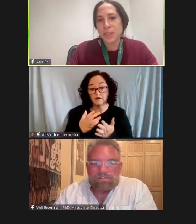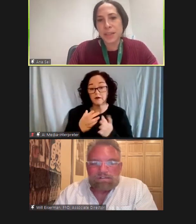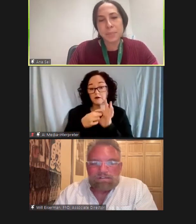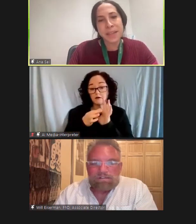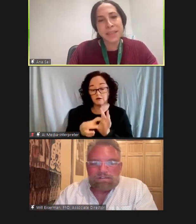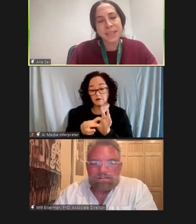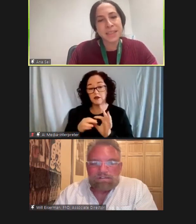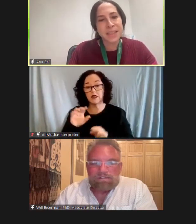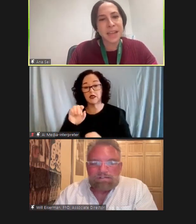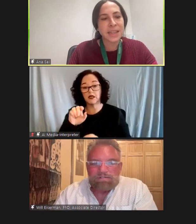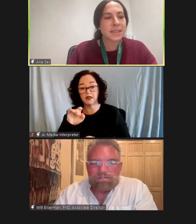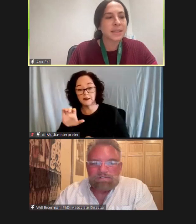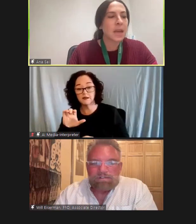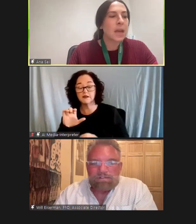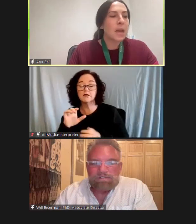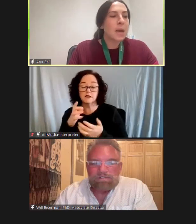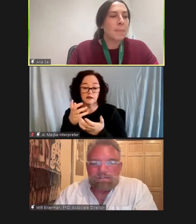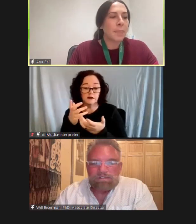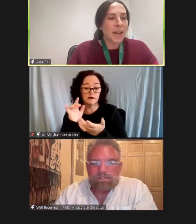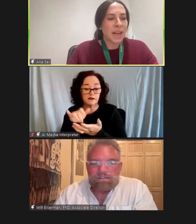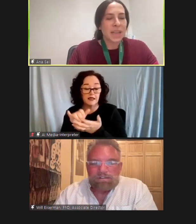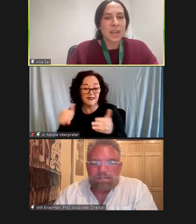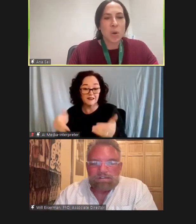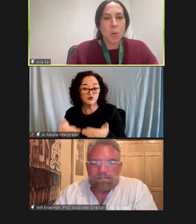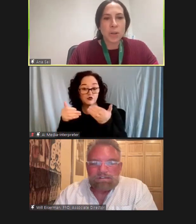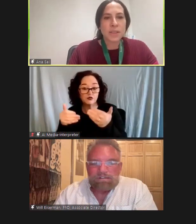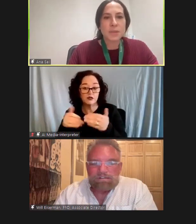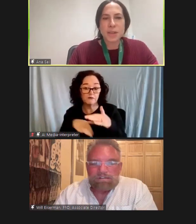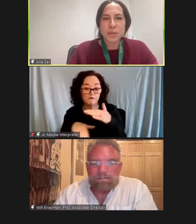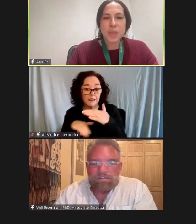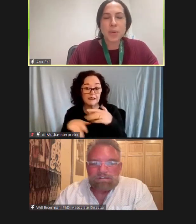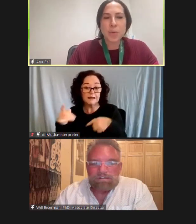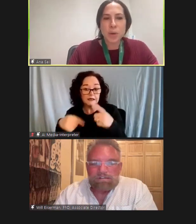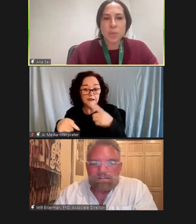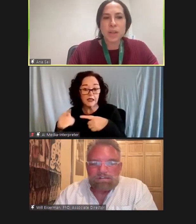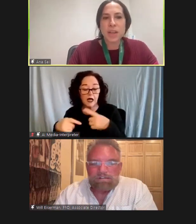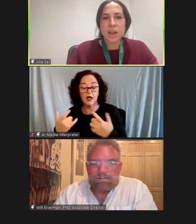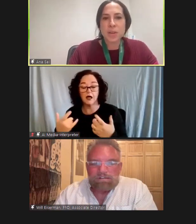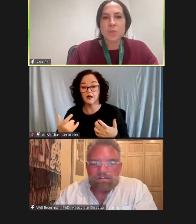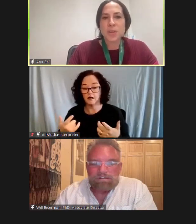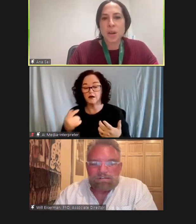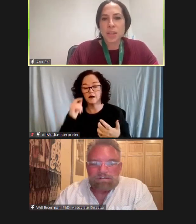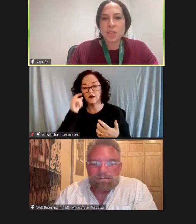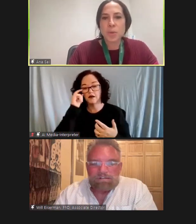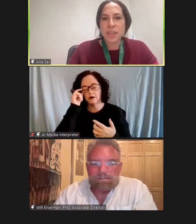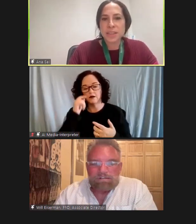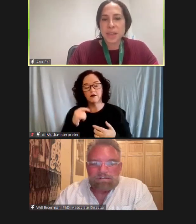basic signs but in order especially when we're